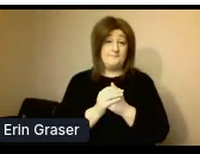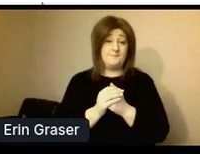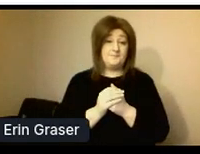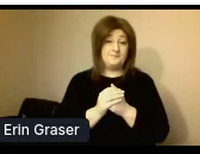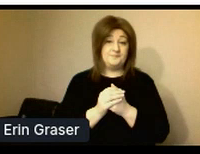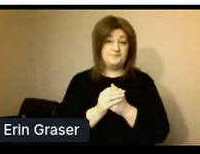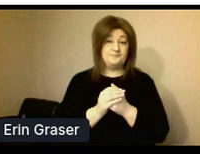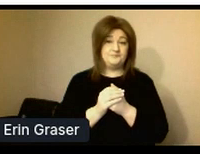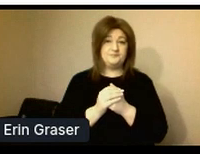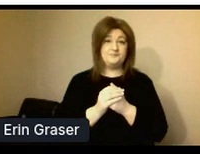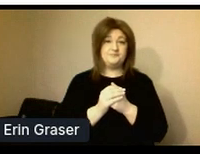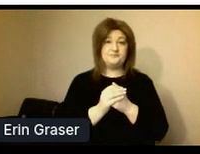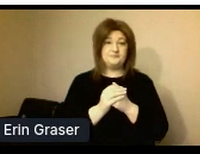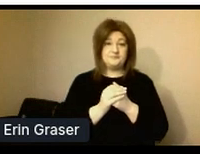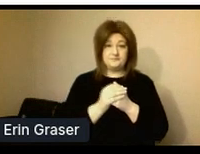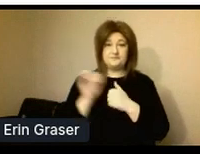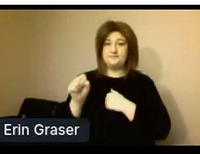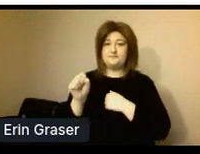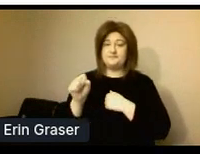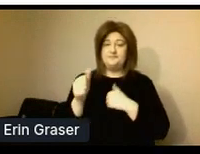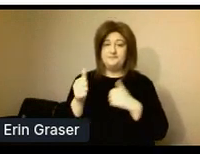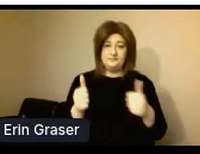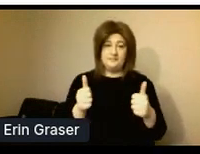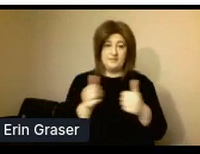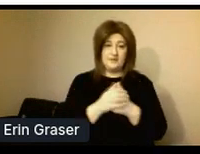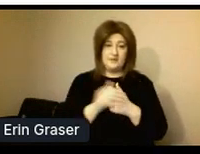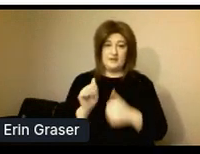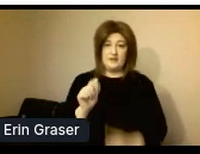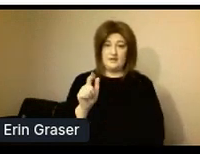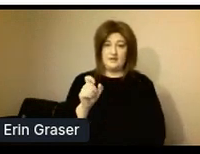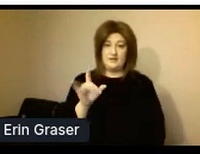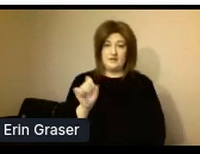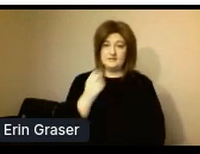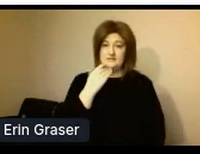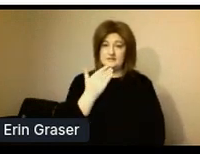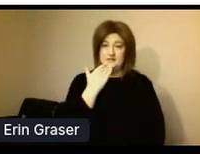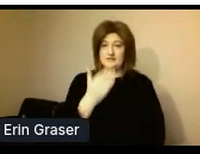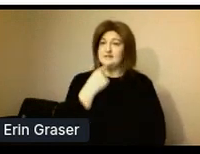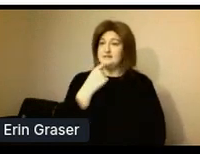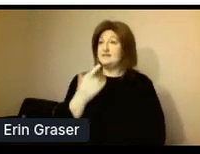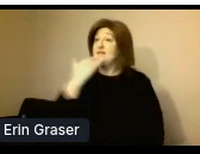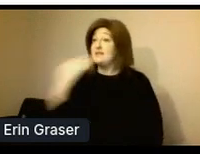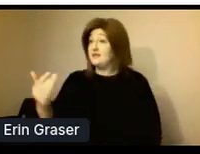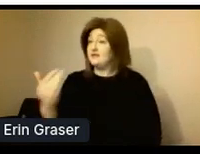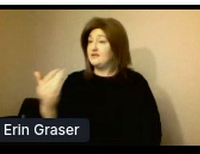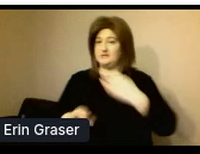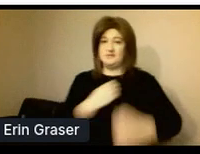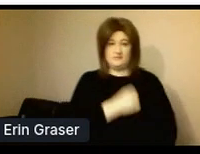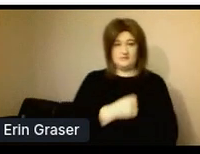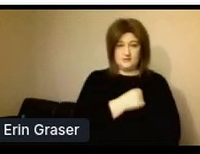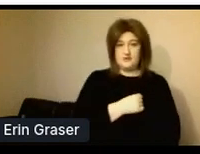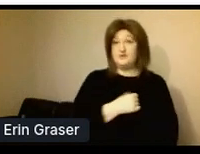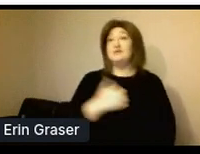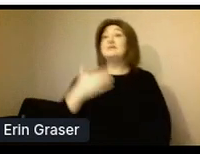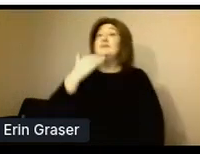Alexis, yes. Say thank you instead of saying sorry. So thank you all for your patience.